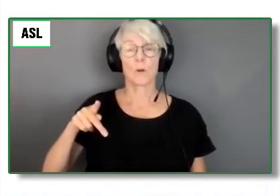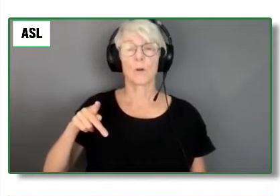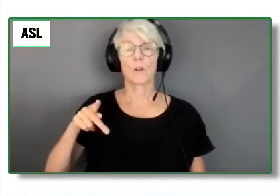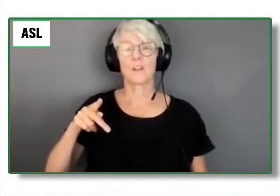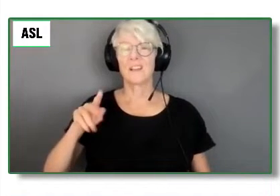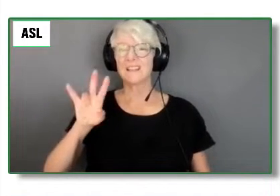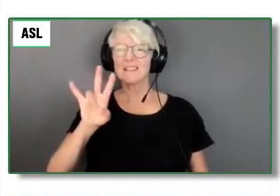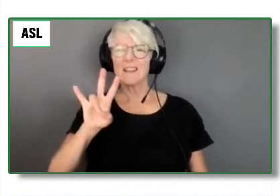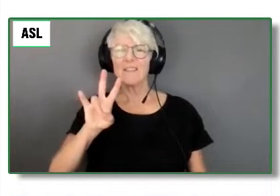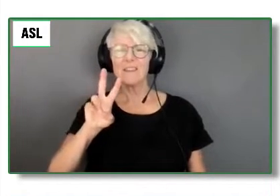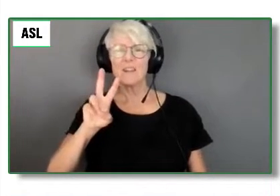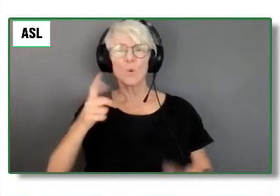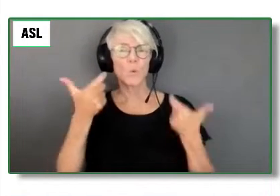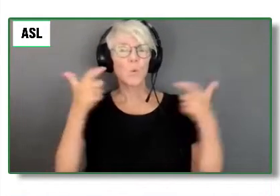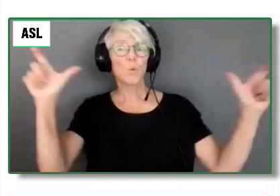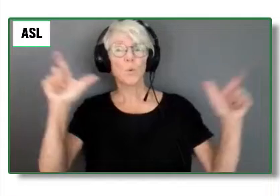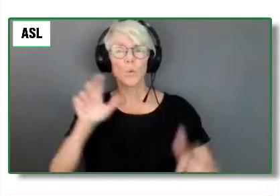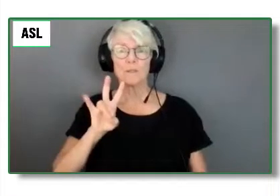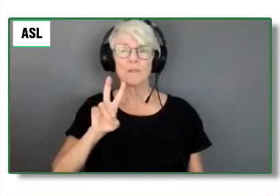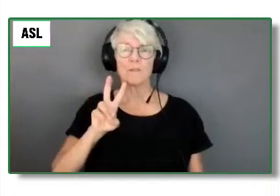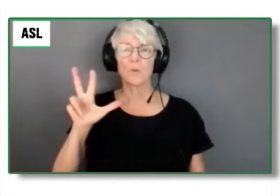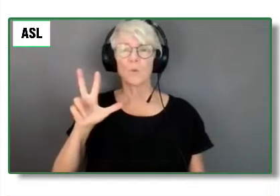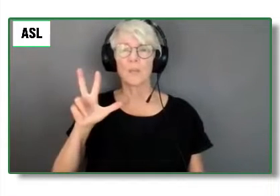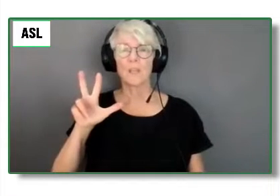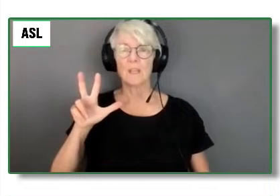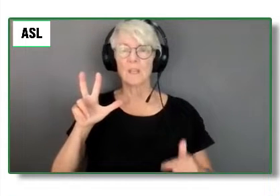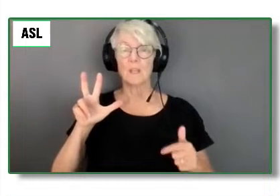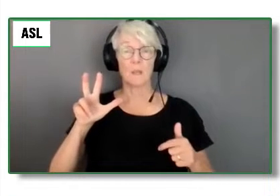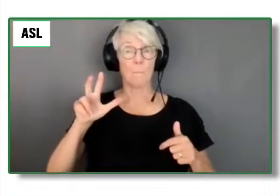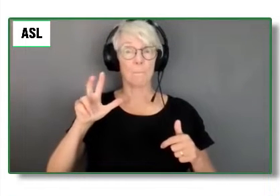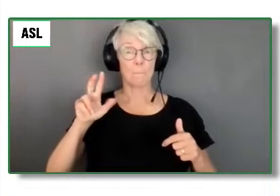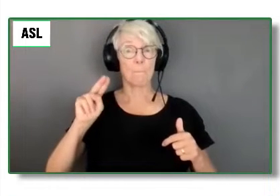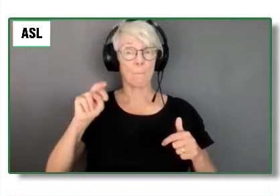parks spanning across 125 000 acres.